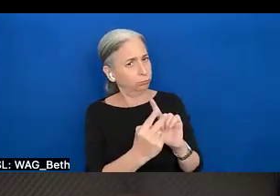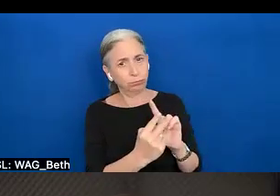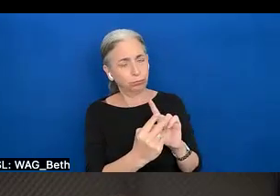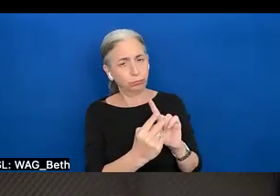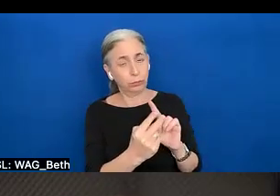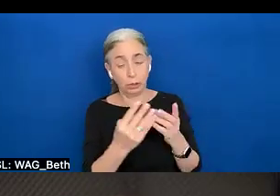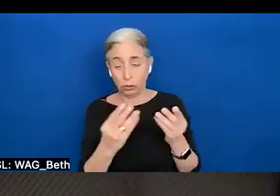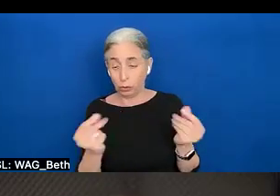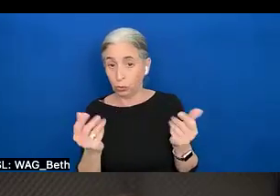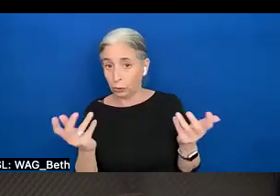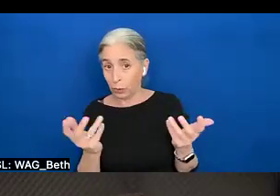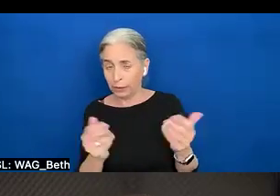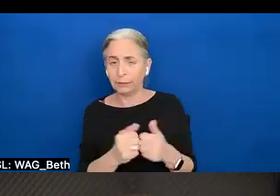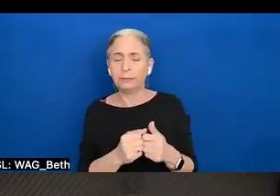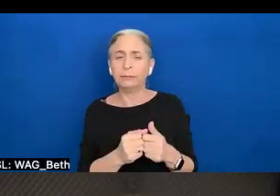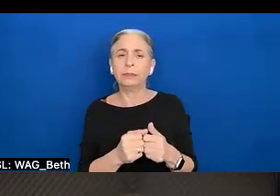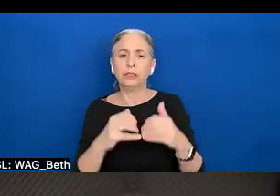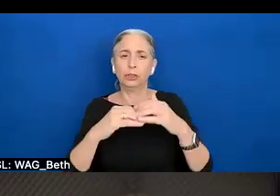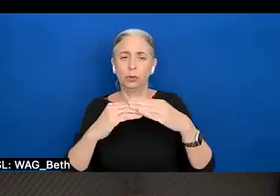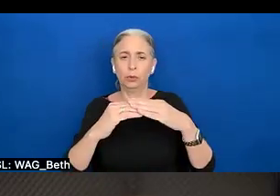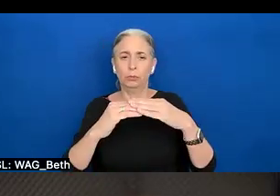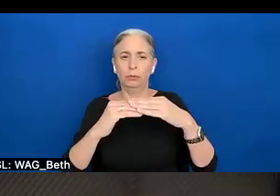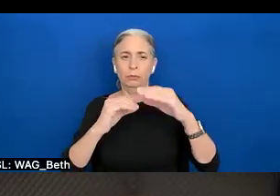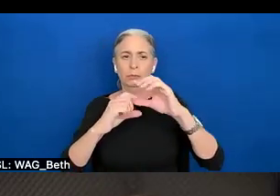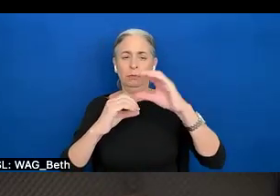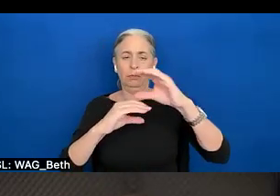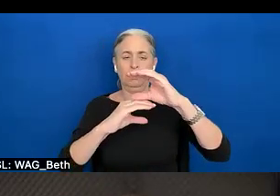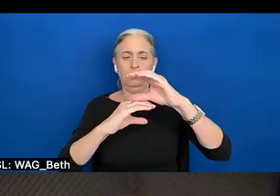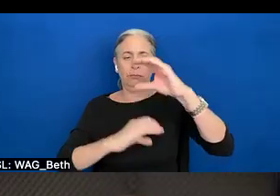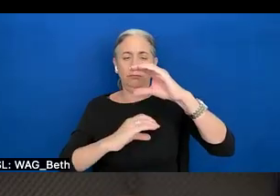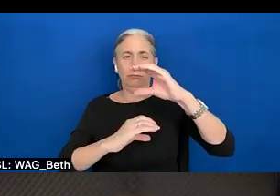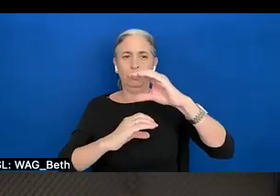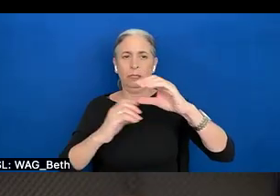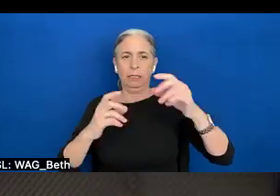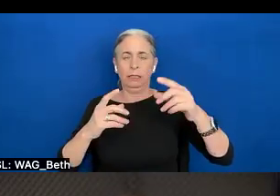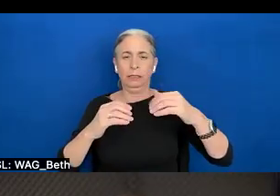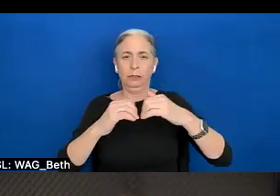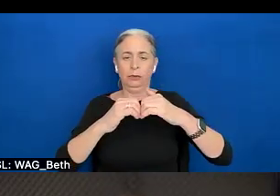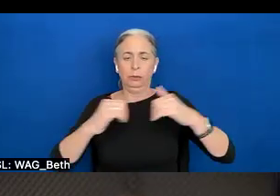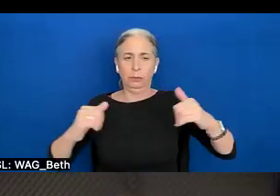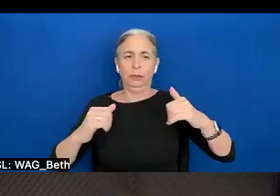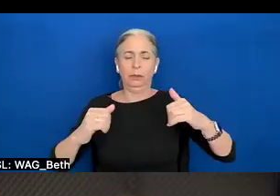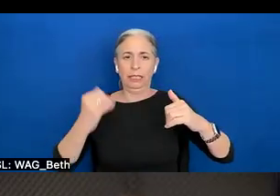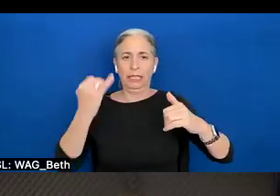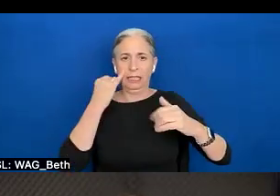The solution is to split complex tables in multiple tables.